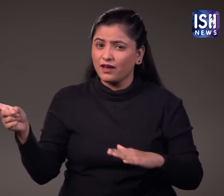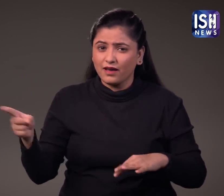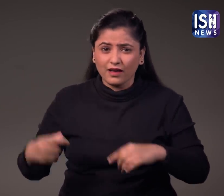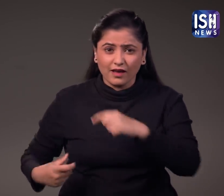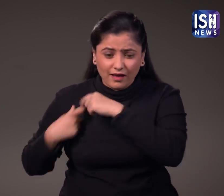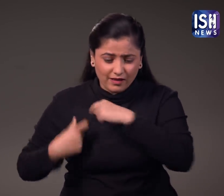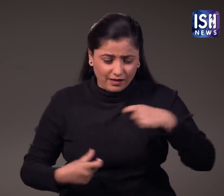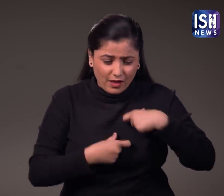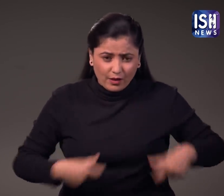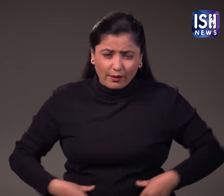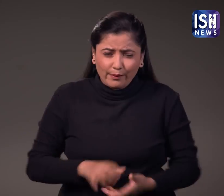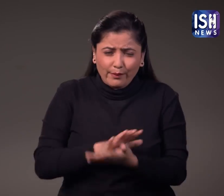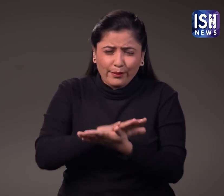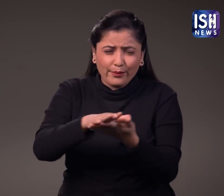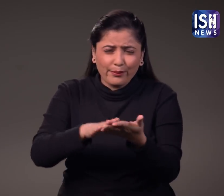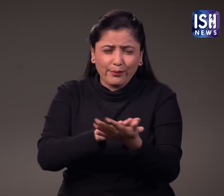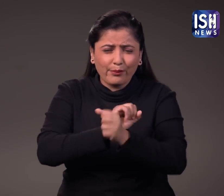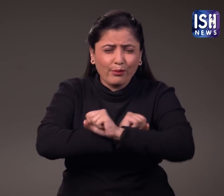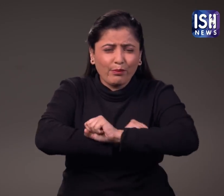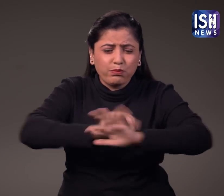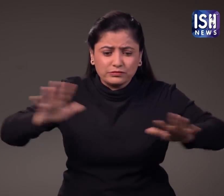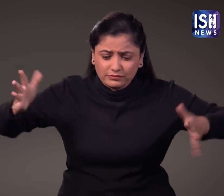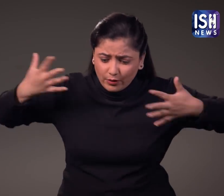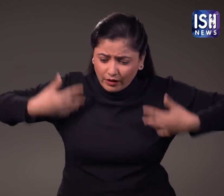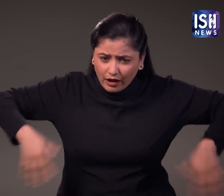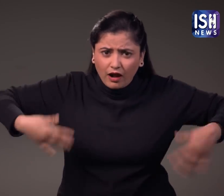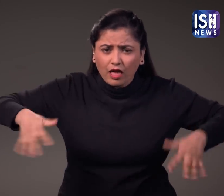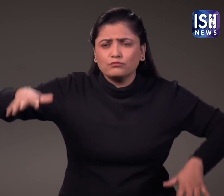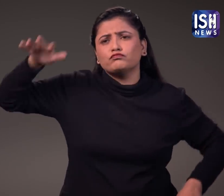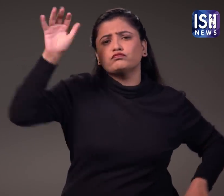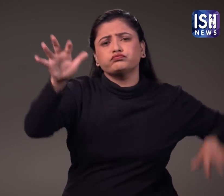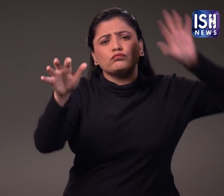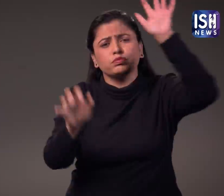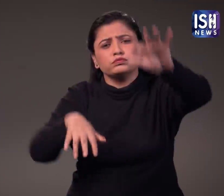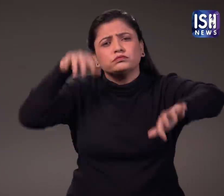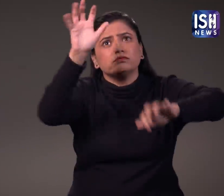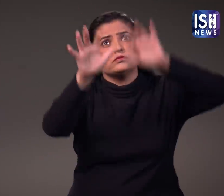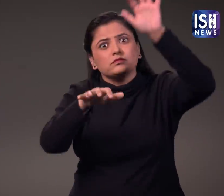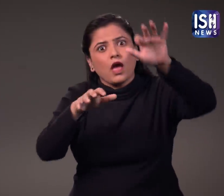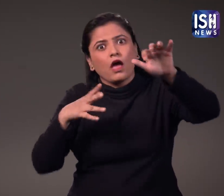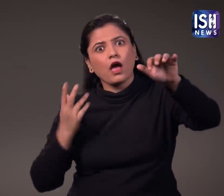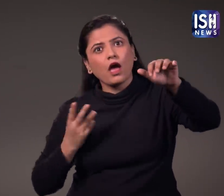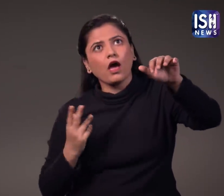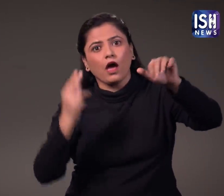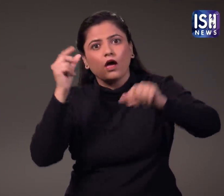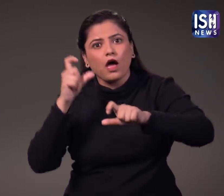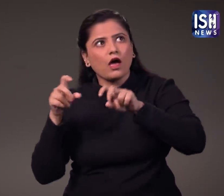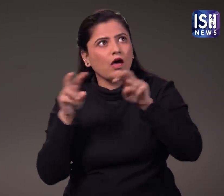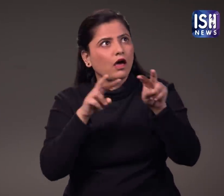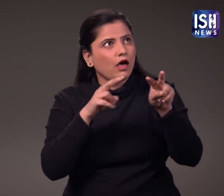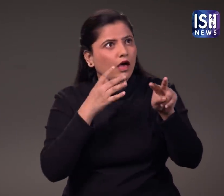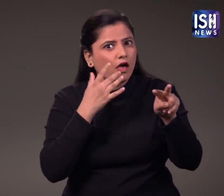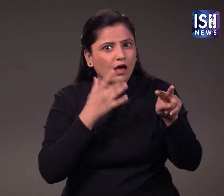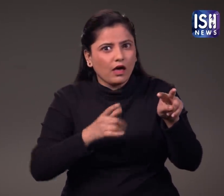But Jyoti Raj climbs tall rocks without any ropes. Peeople are in awe of his skills.